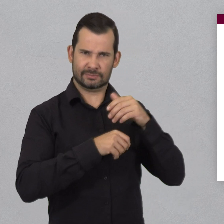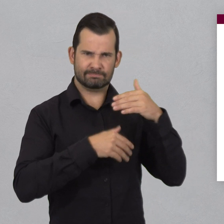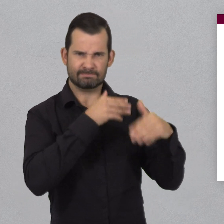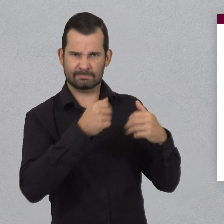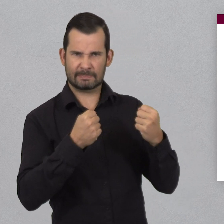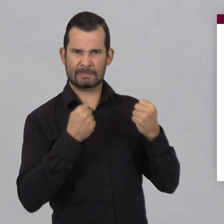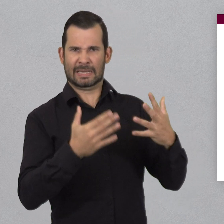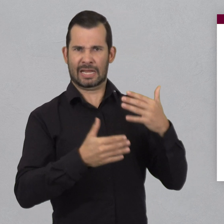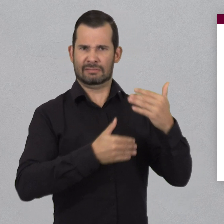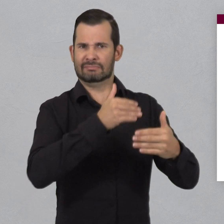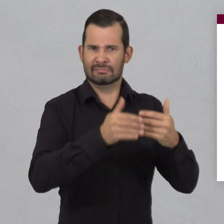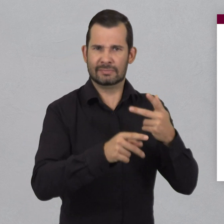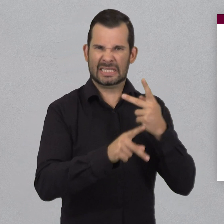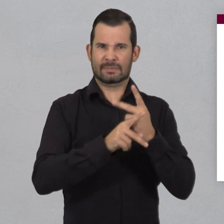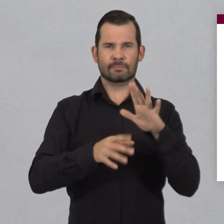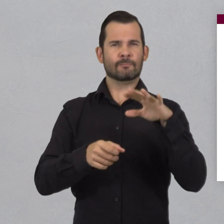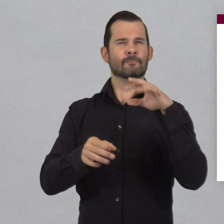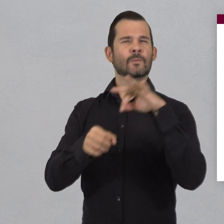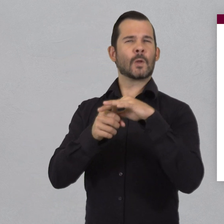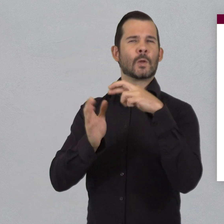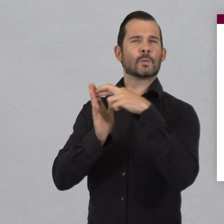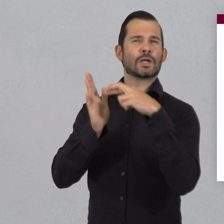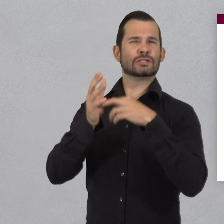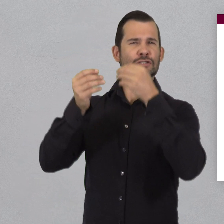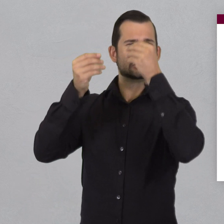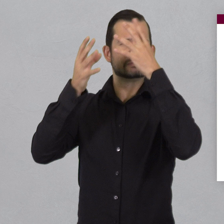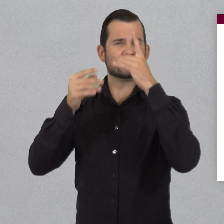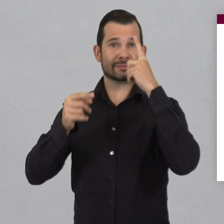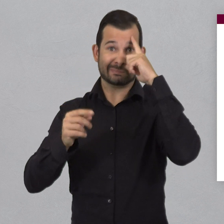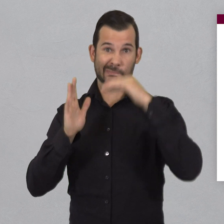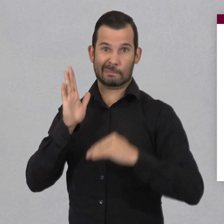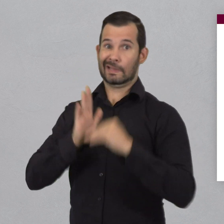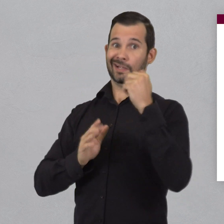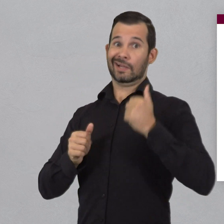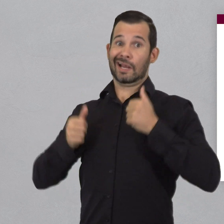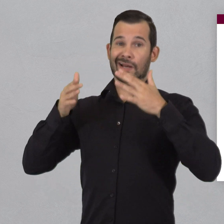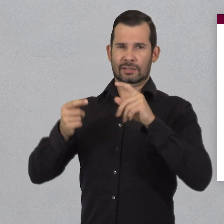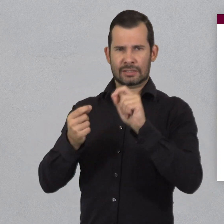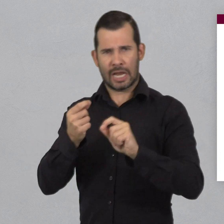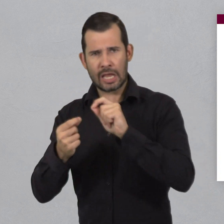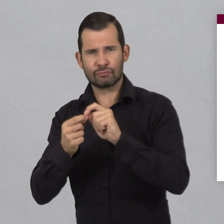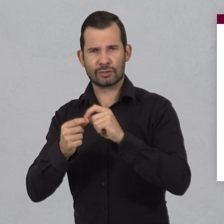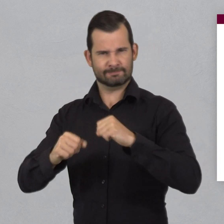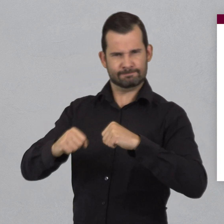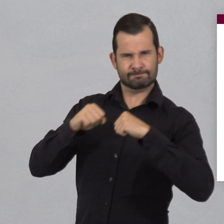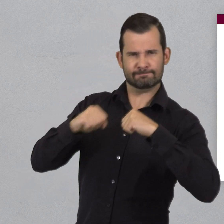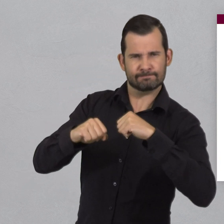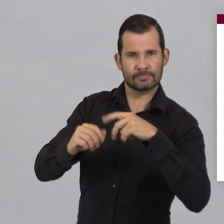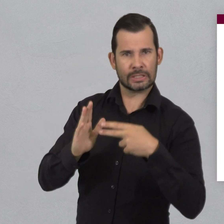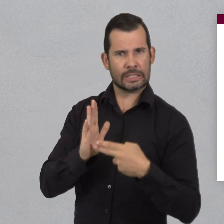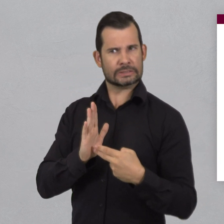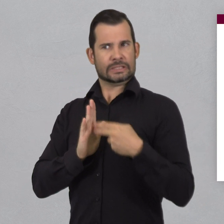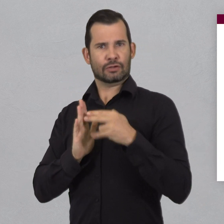steps to keep voter registration information for millions of Canadians accurate and to safeguard